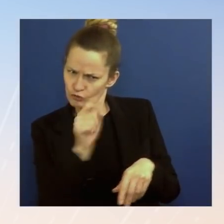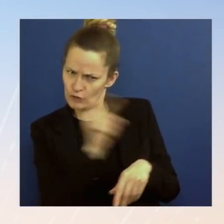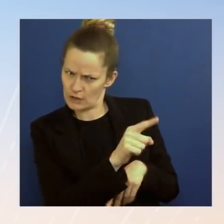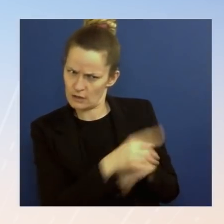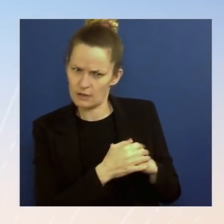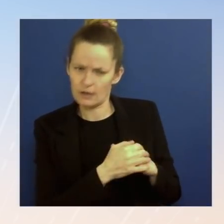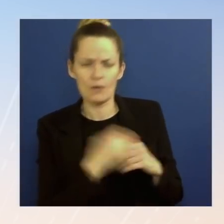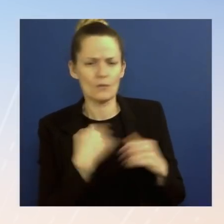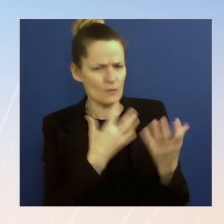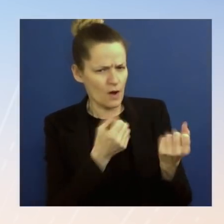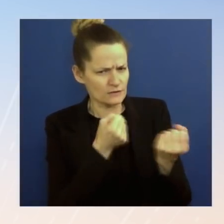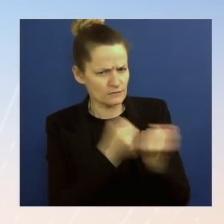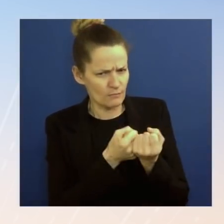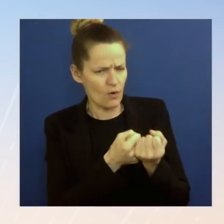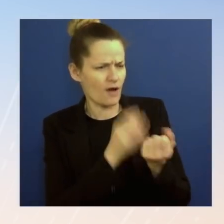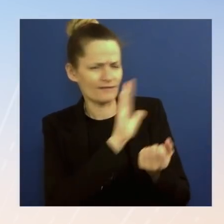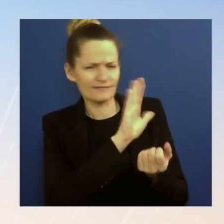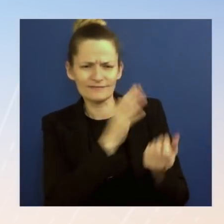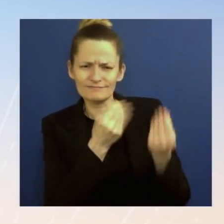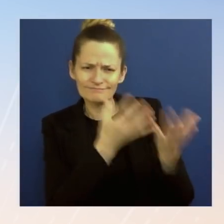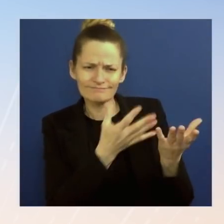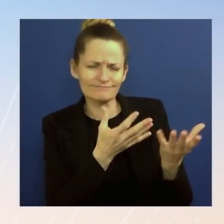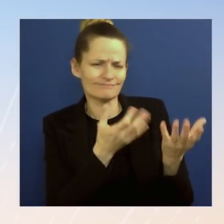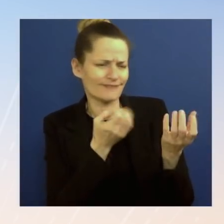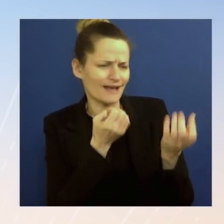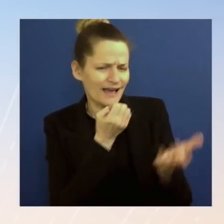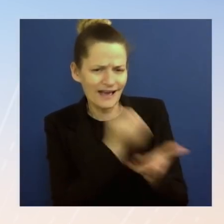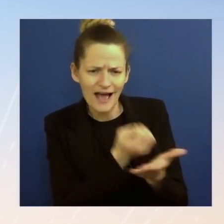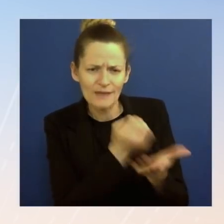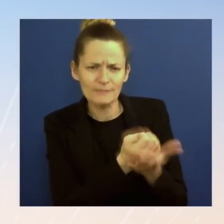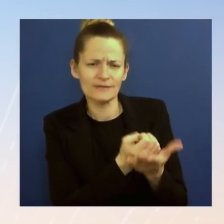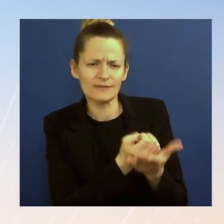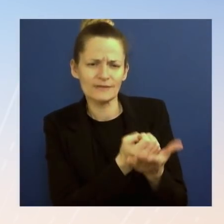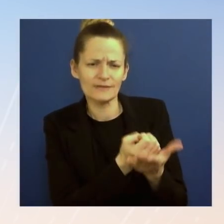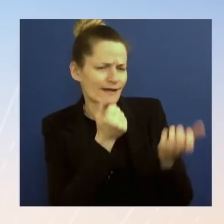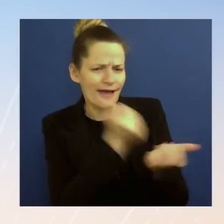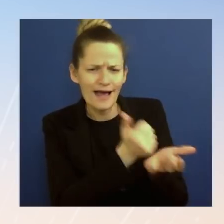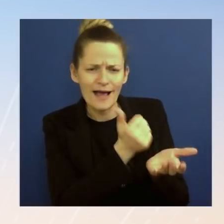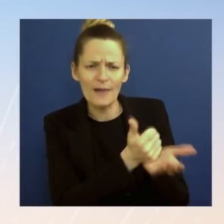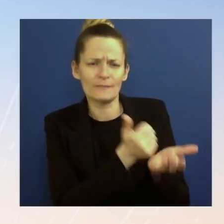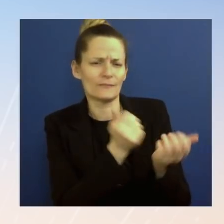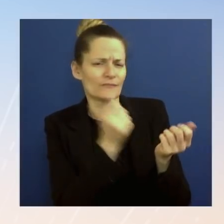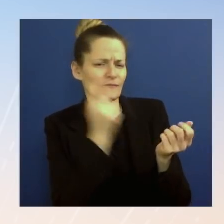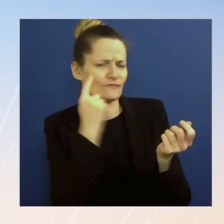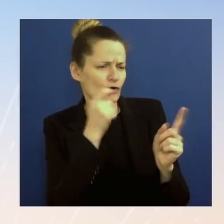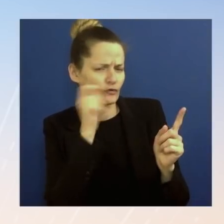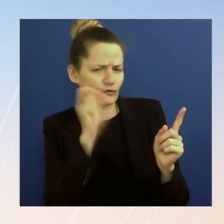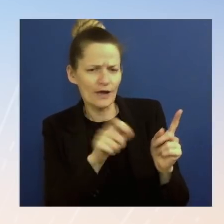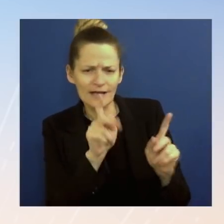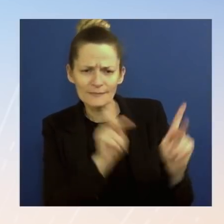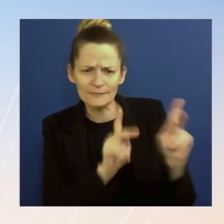but military assistance that we believe strengshens -- strenghens -- strengthens -- excuse me -- their positions in these talks.